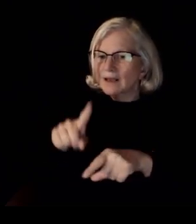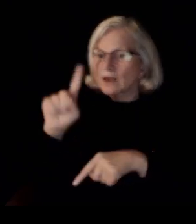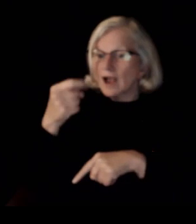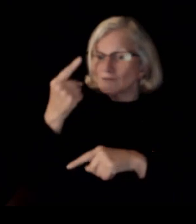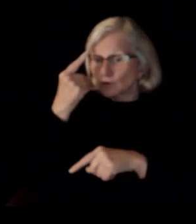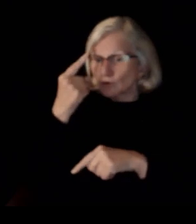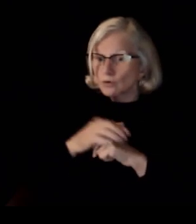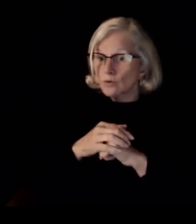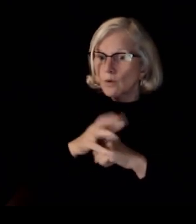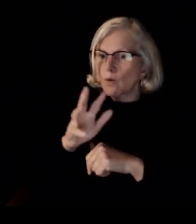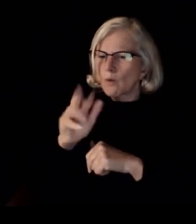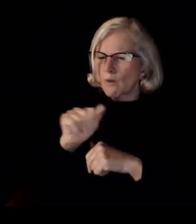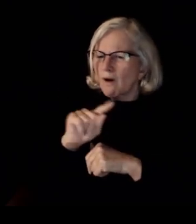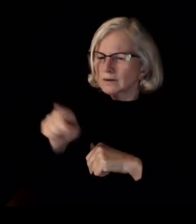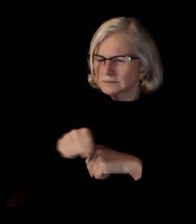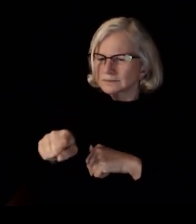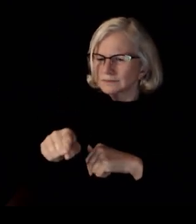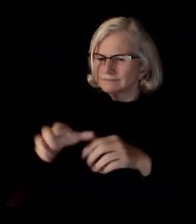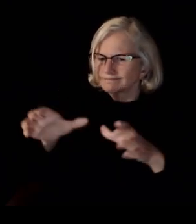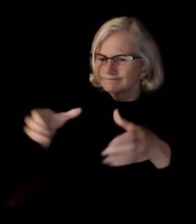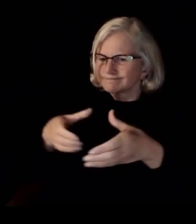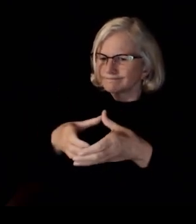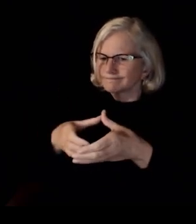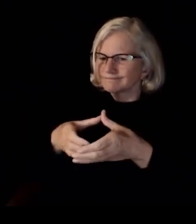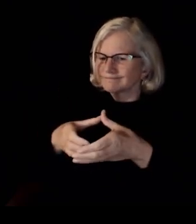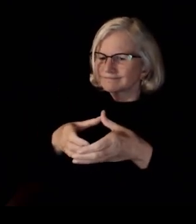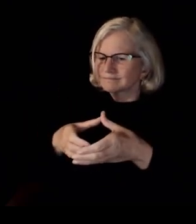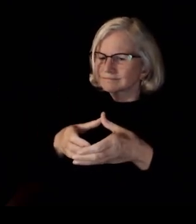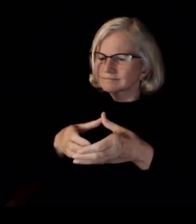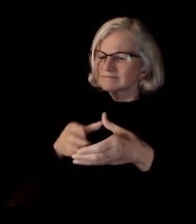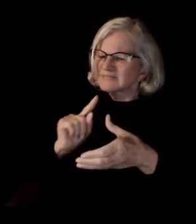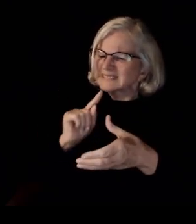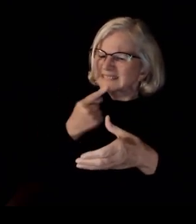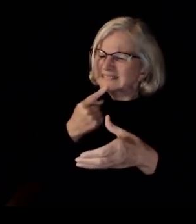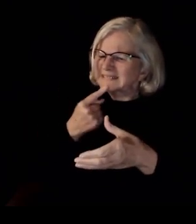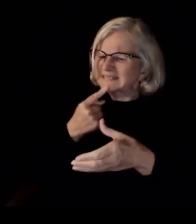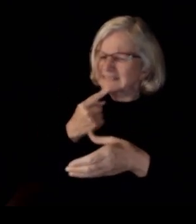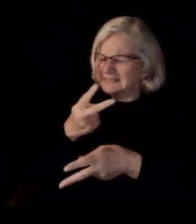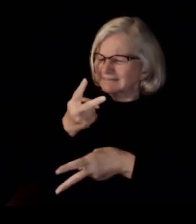was really a very chaotic marketplace for securing critical PPE for healthcare workers